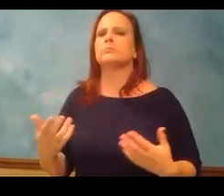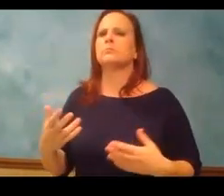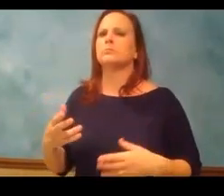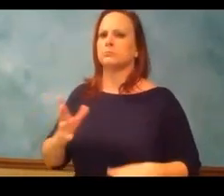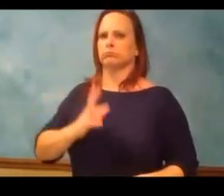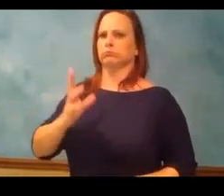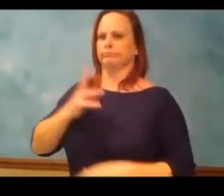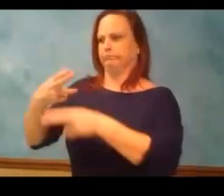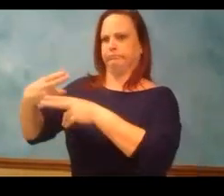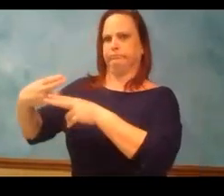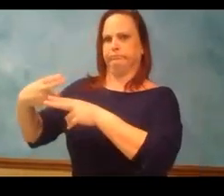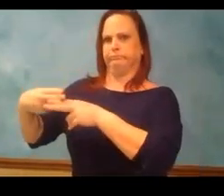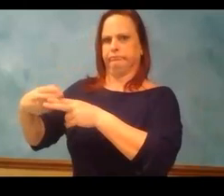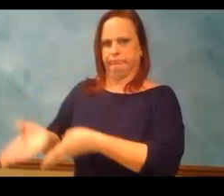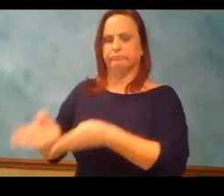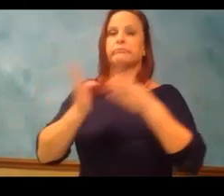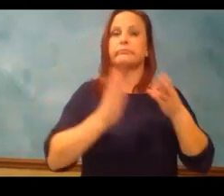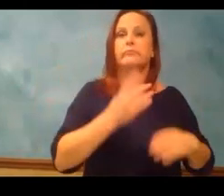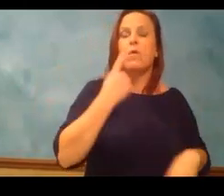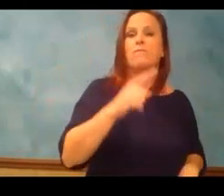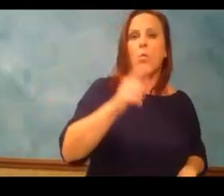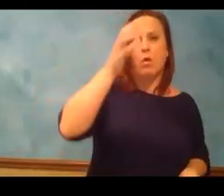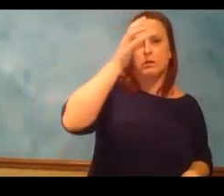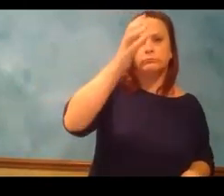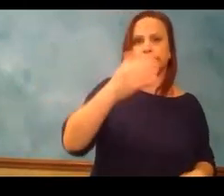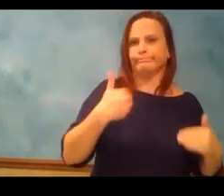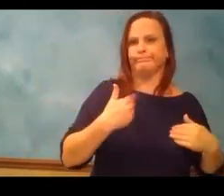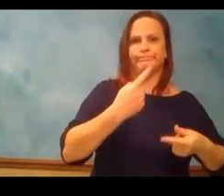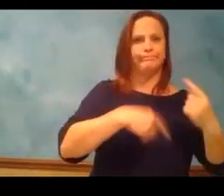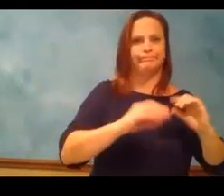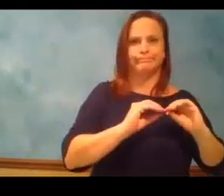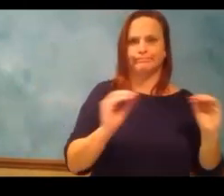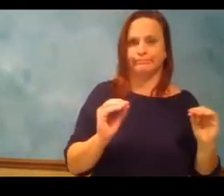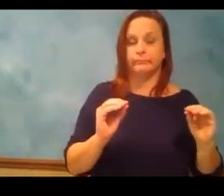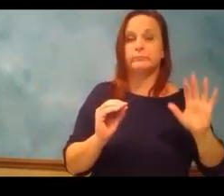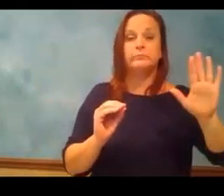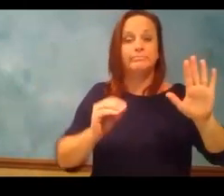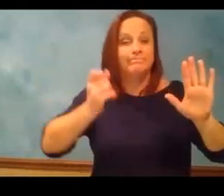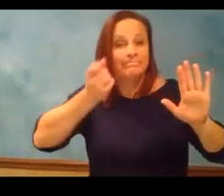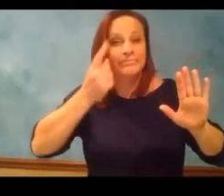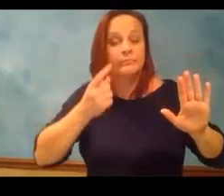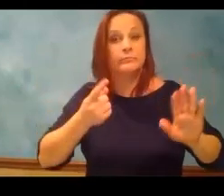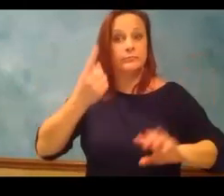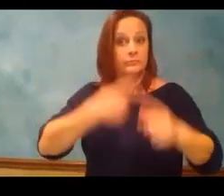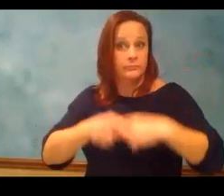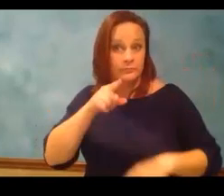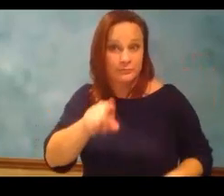specifically for proper nouns, for concepts that don't have signs.